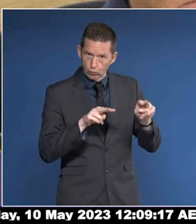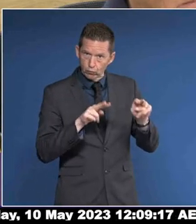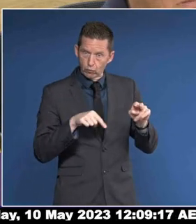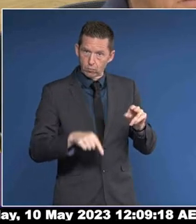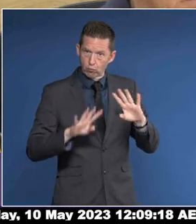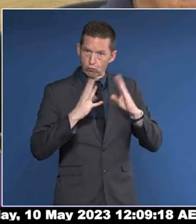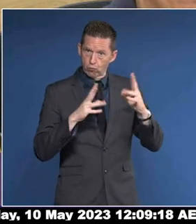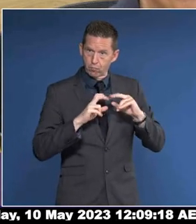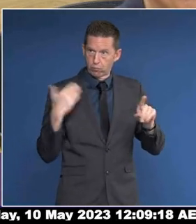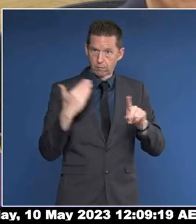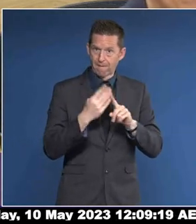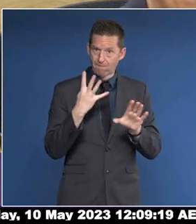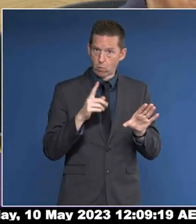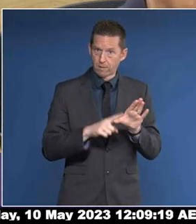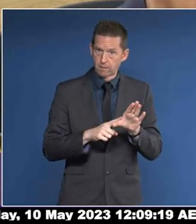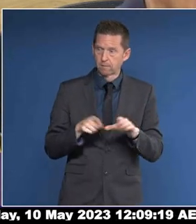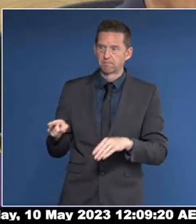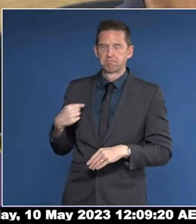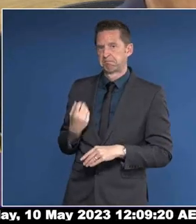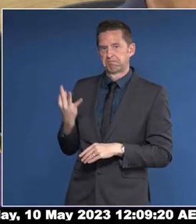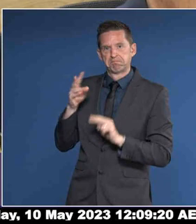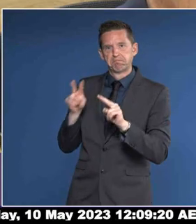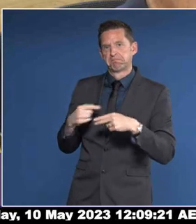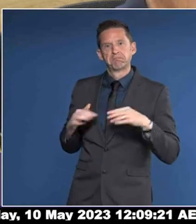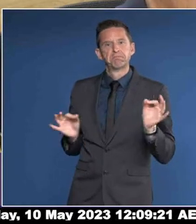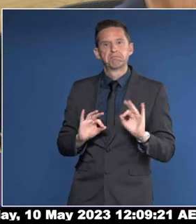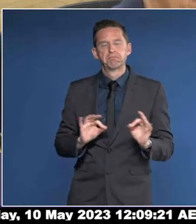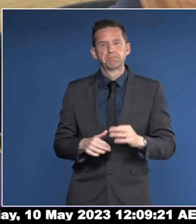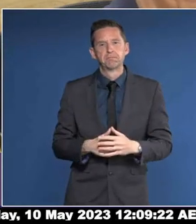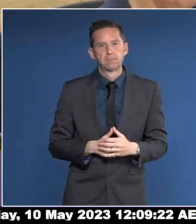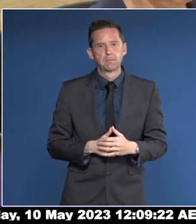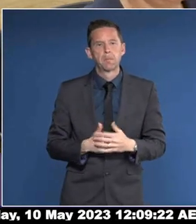No, I have not. MS EASTMAN: In terms of general policing duties, do you have